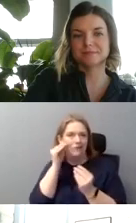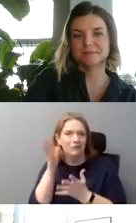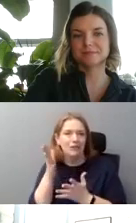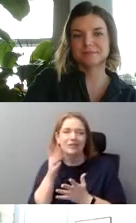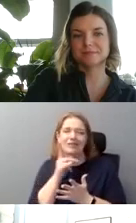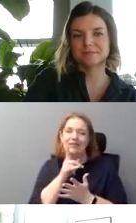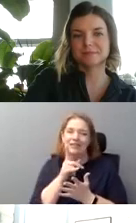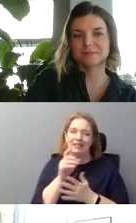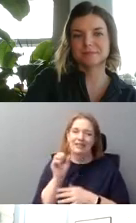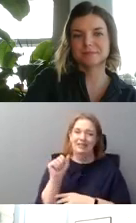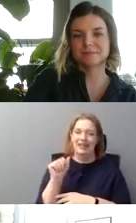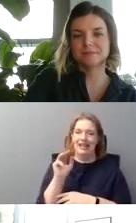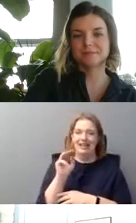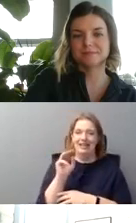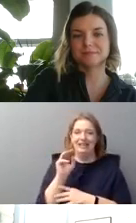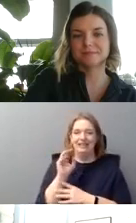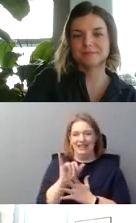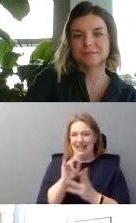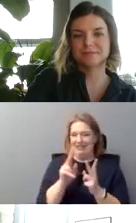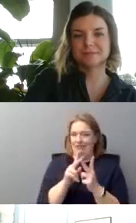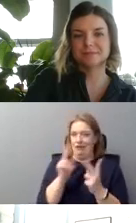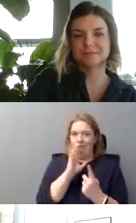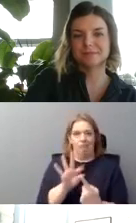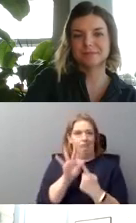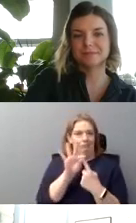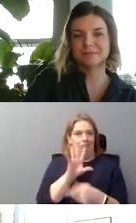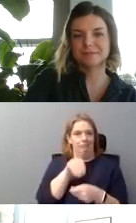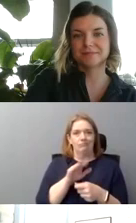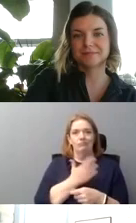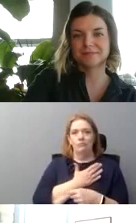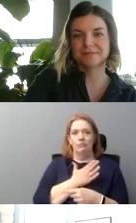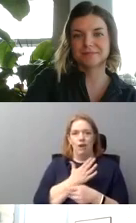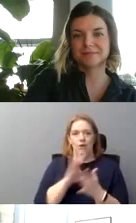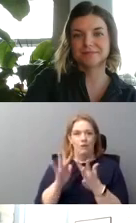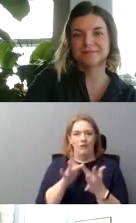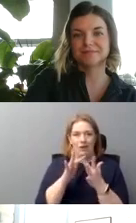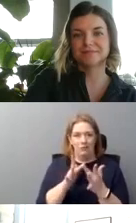very uniquely within the HAHS network, but I hope won't be the last. I hope right now,